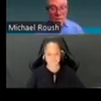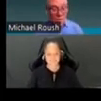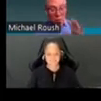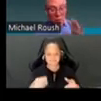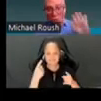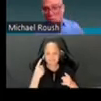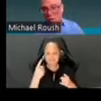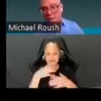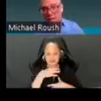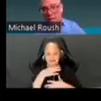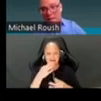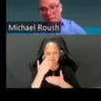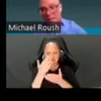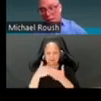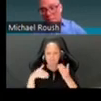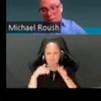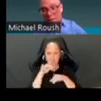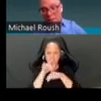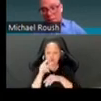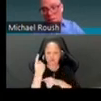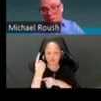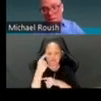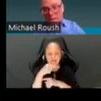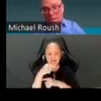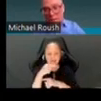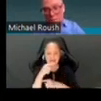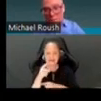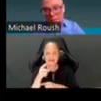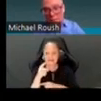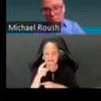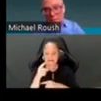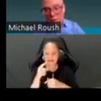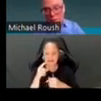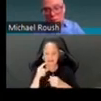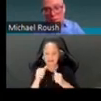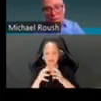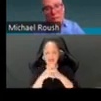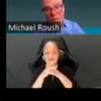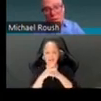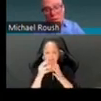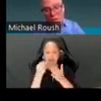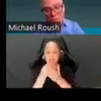pieces of the information for the early days have implemented Money Smart within the American